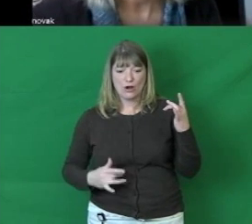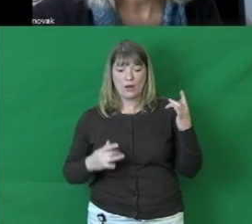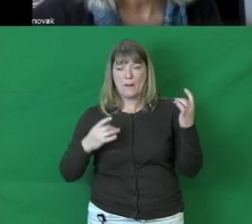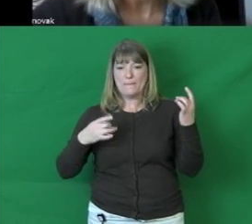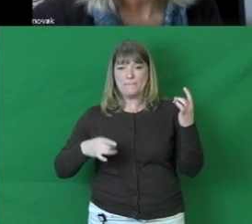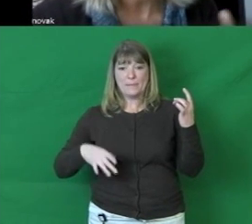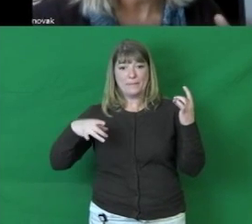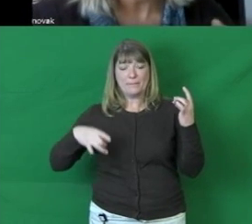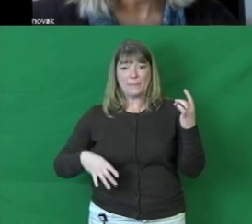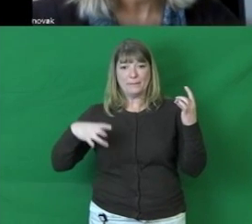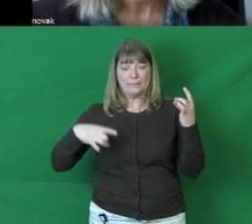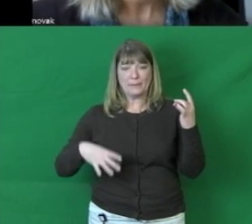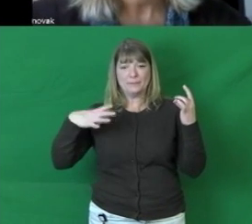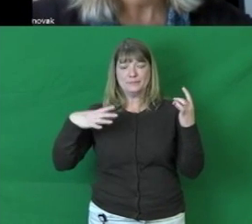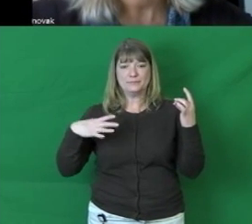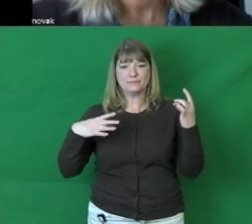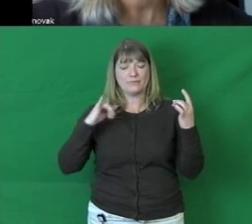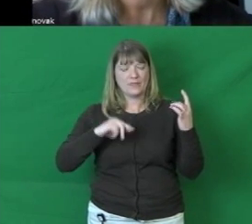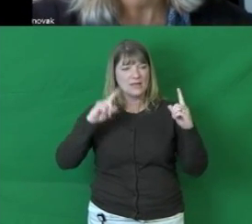or when you pluck the string,